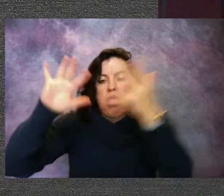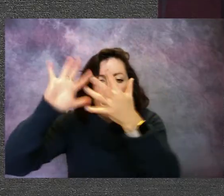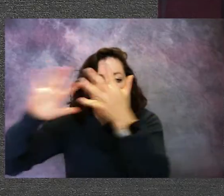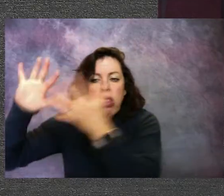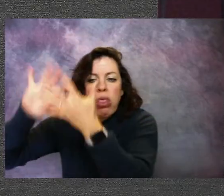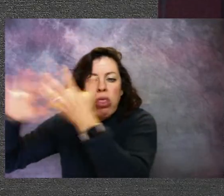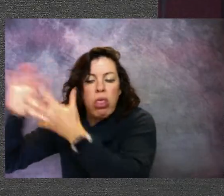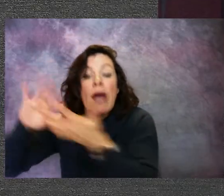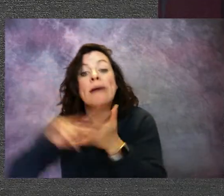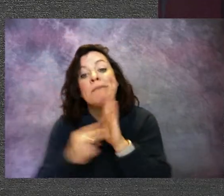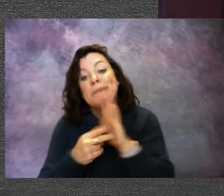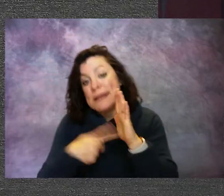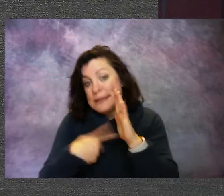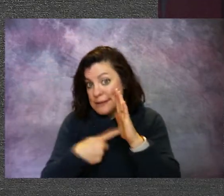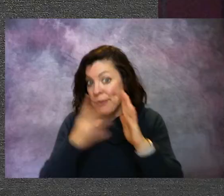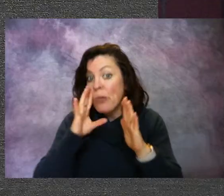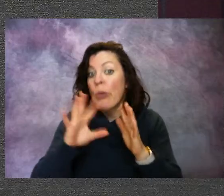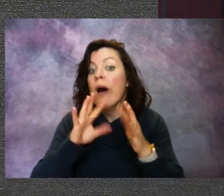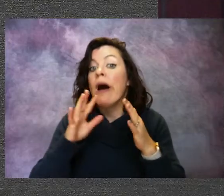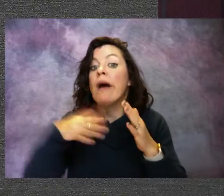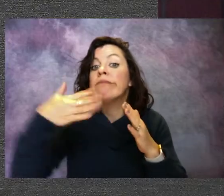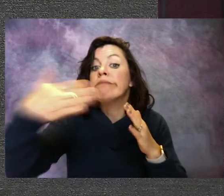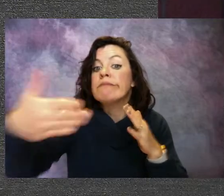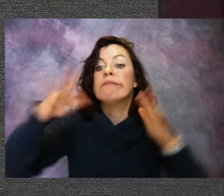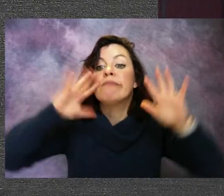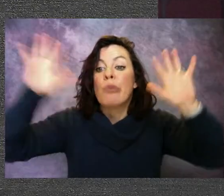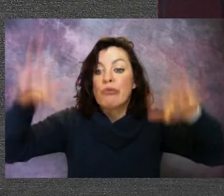So, cloudy is another type of weather that we might see.